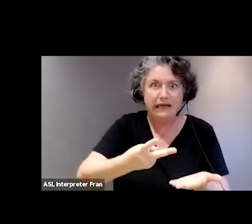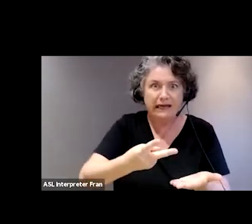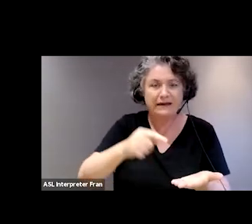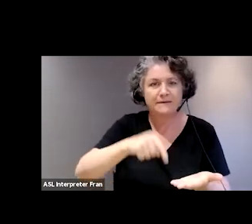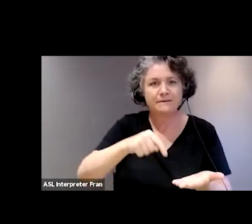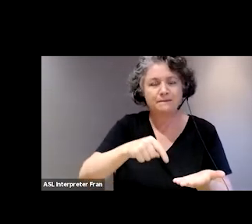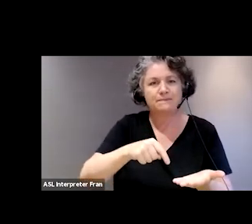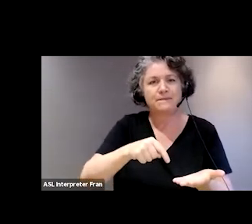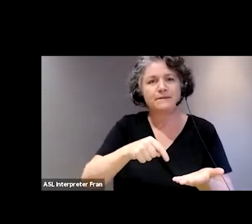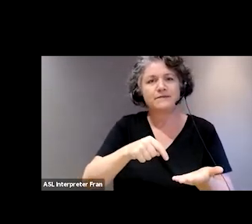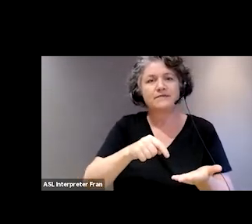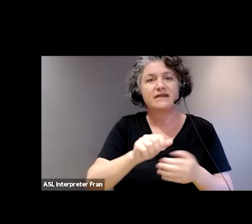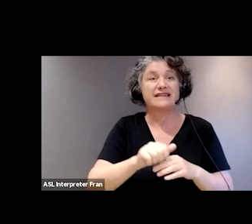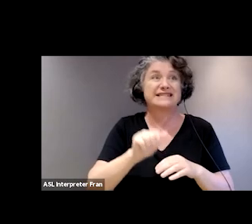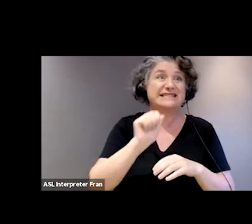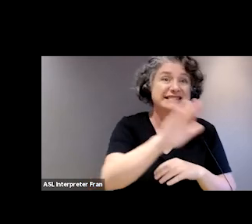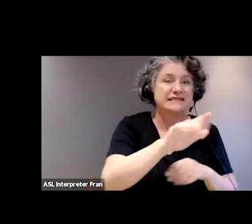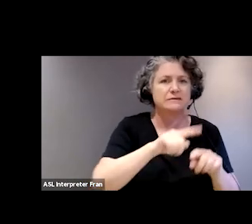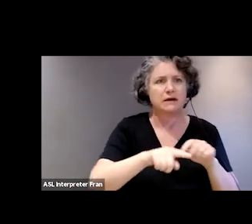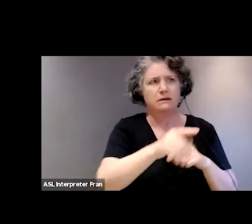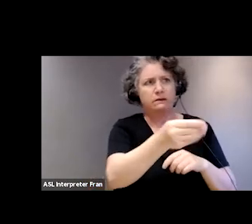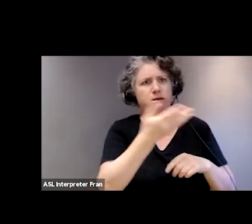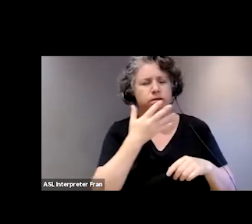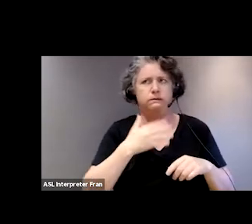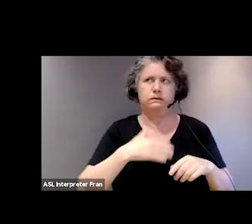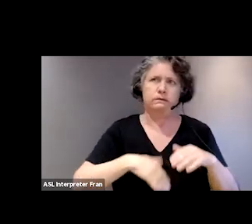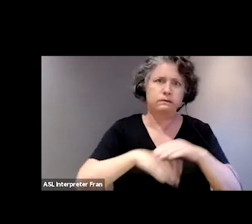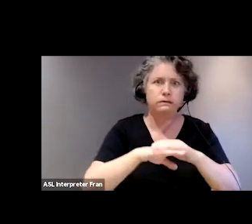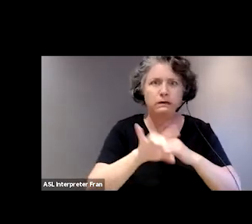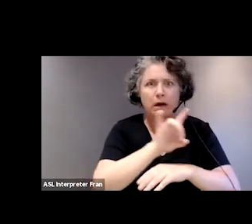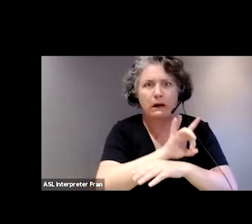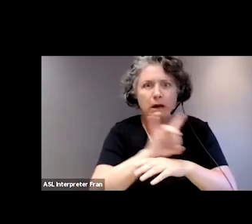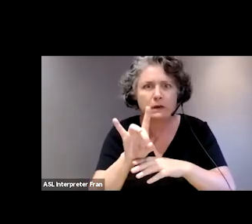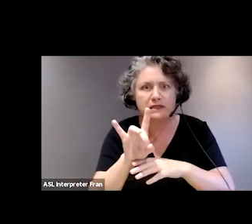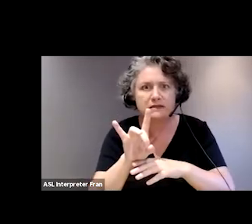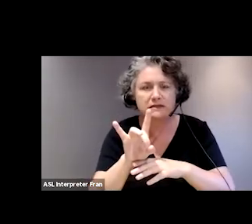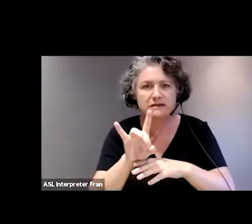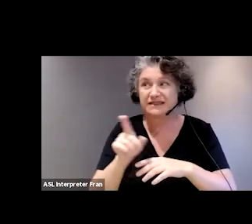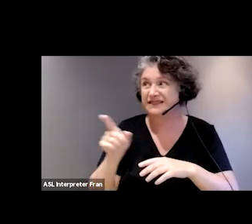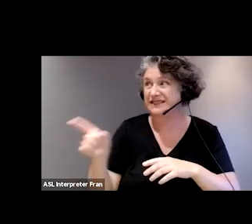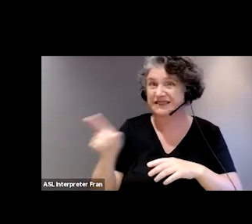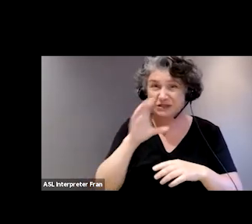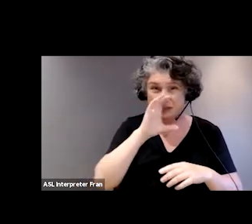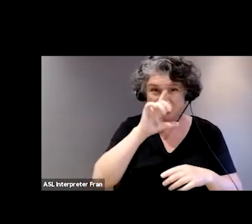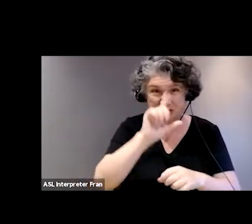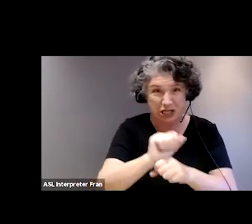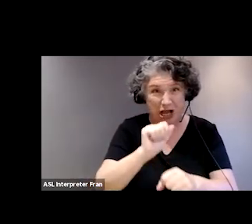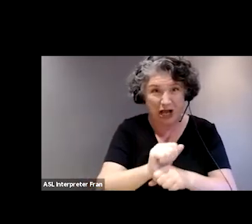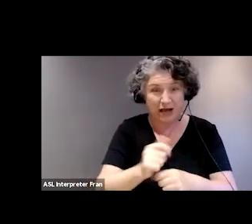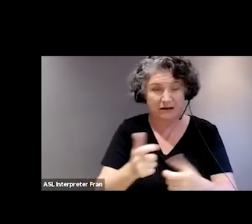both were the first dose.